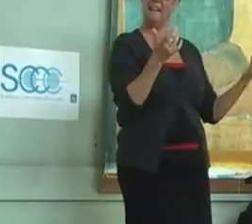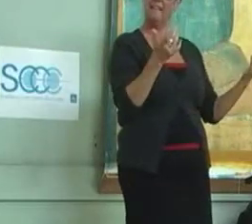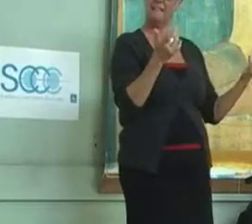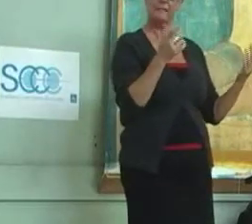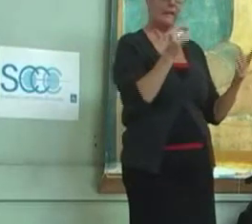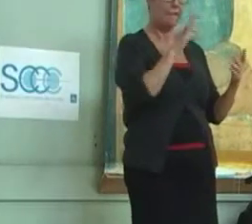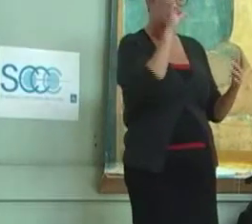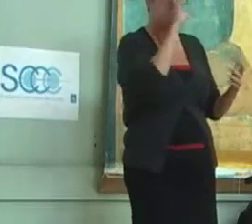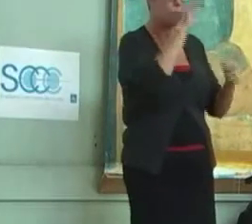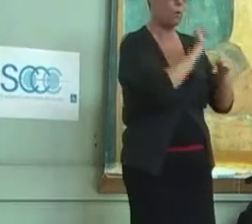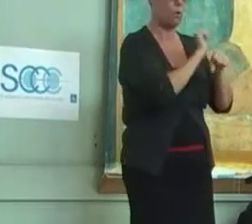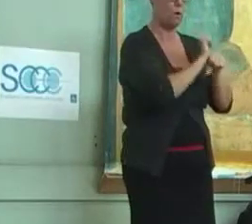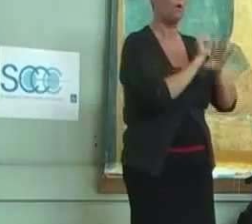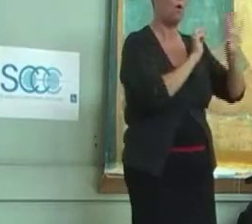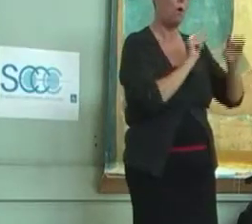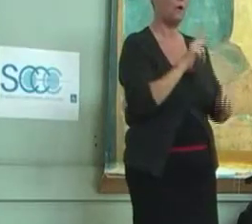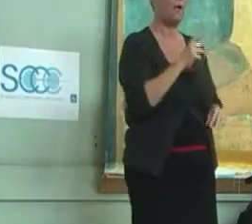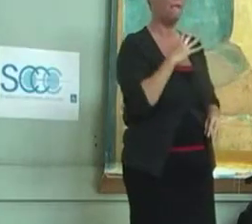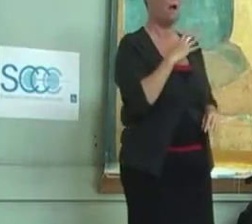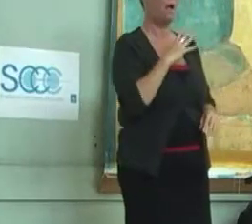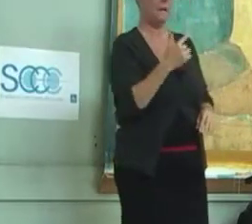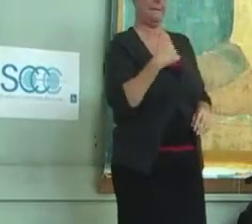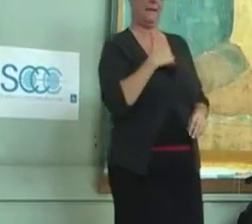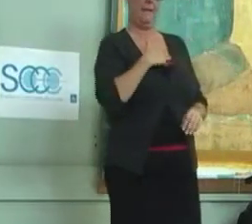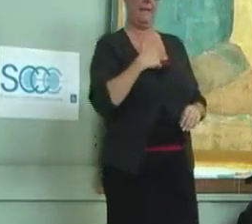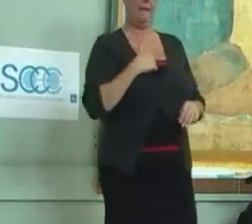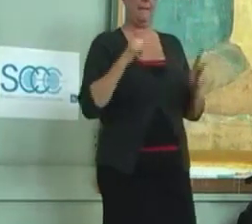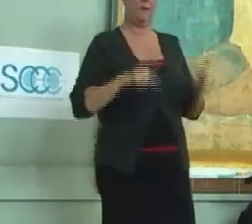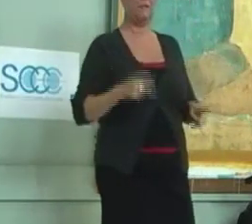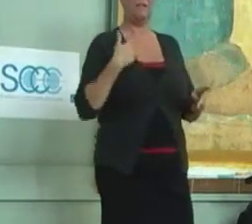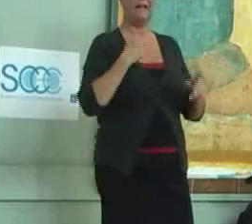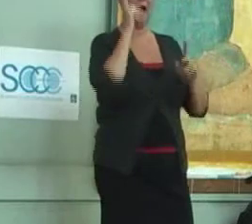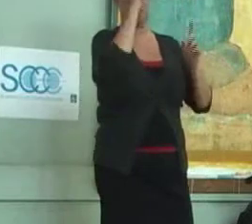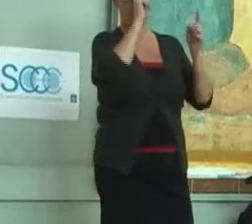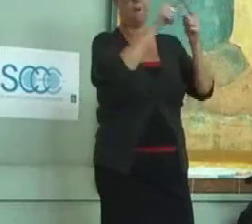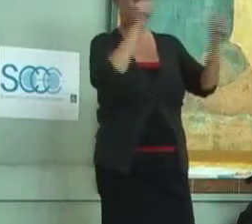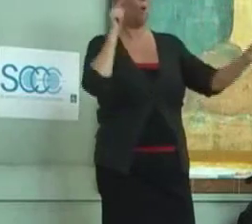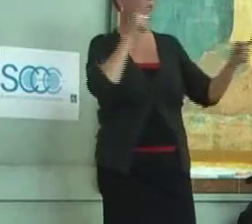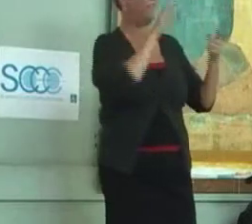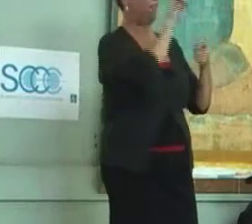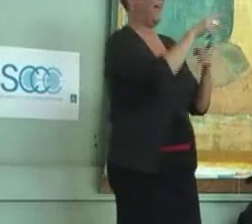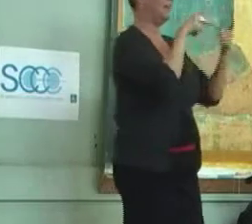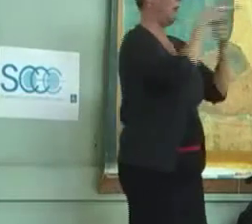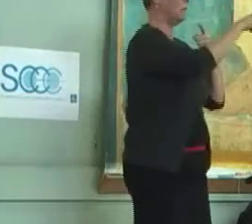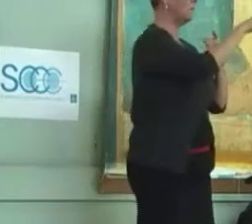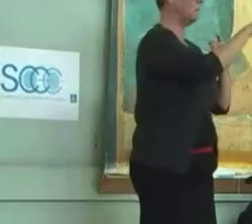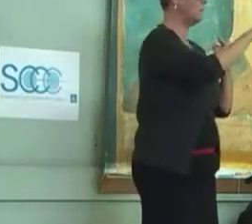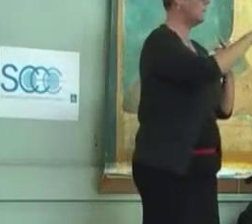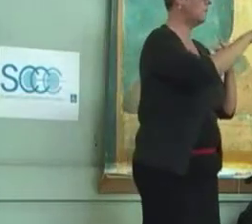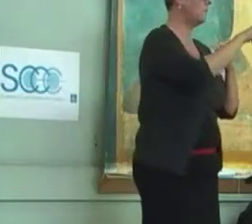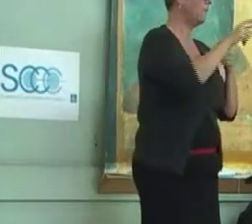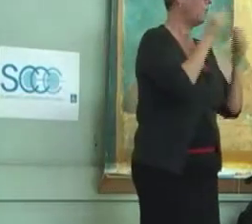I, personally, am going to oppose any cut in this allocation.